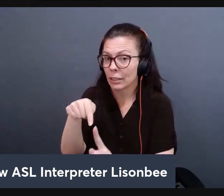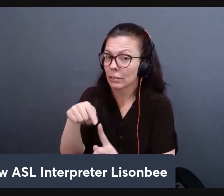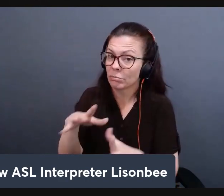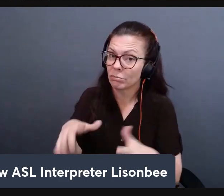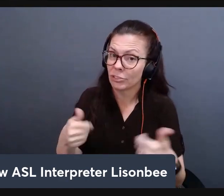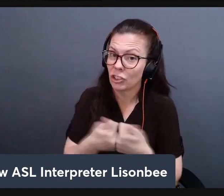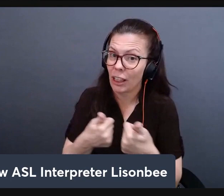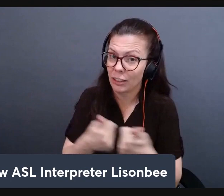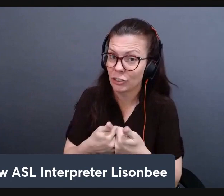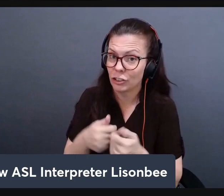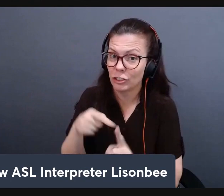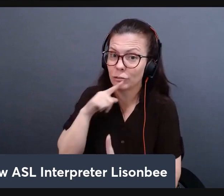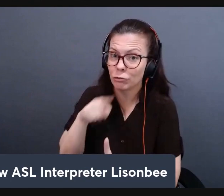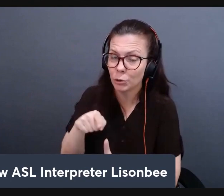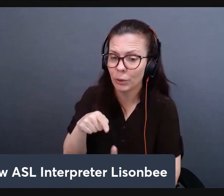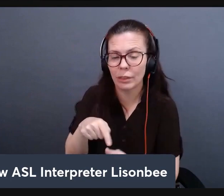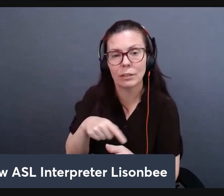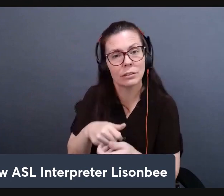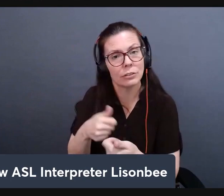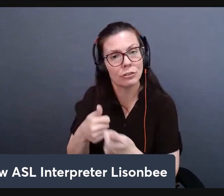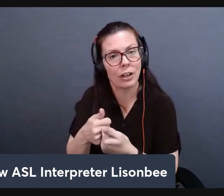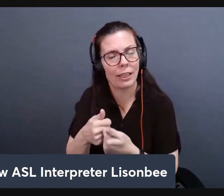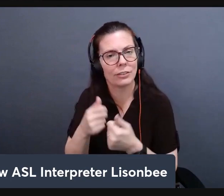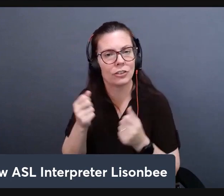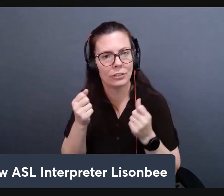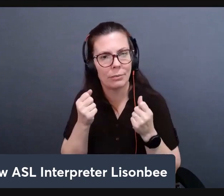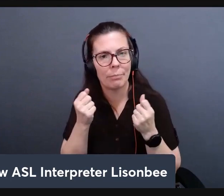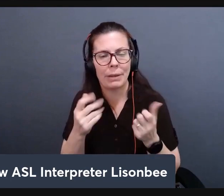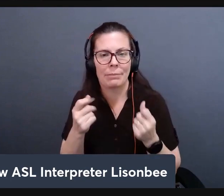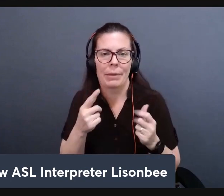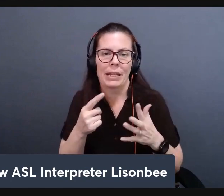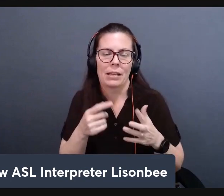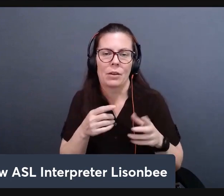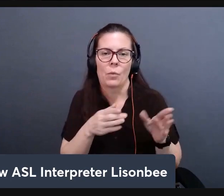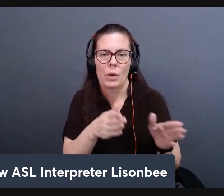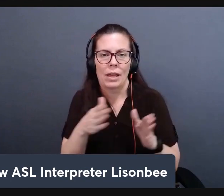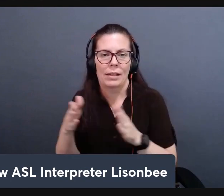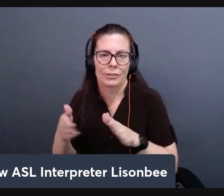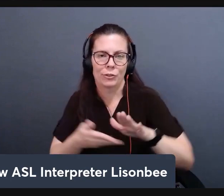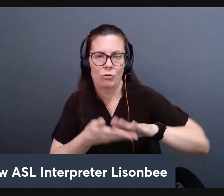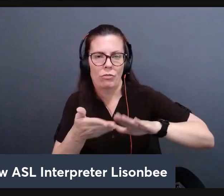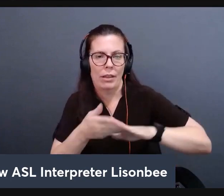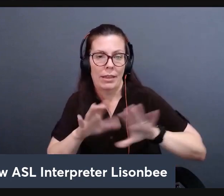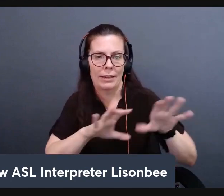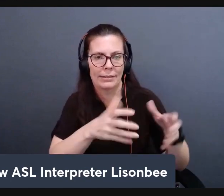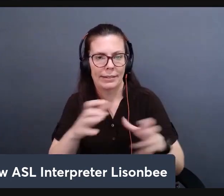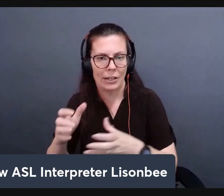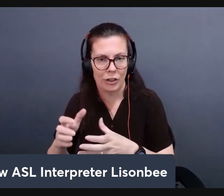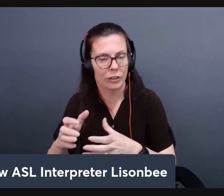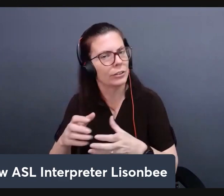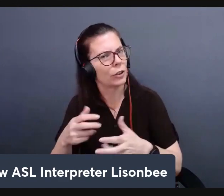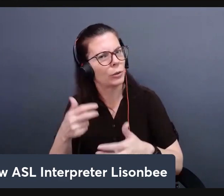It's challenging to get into containers because there are so many different ways to run containers. And I think in some respects, what I like people to think